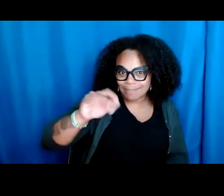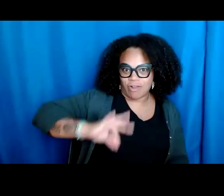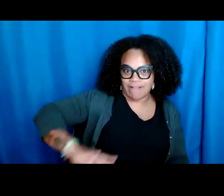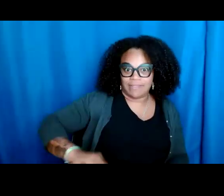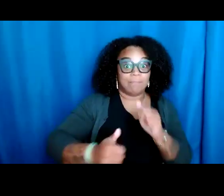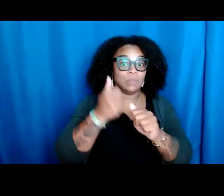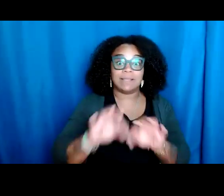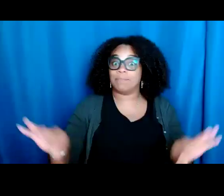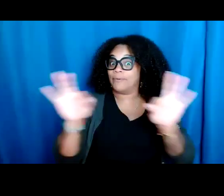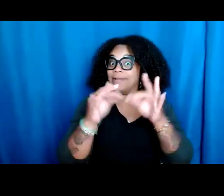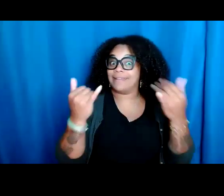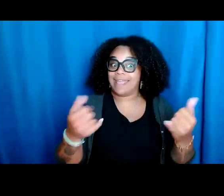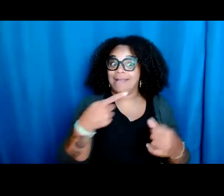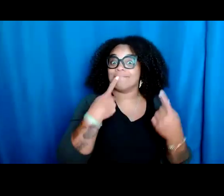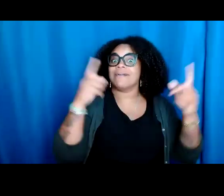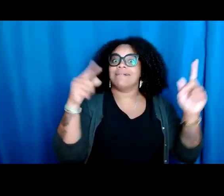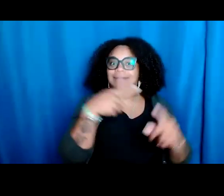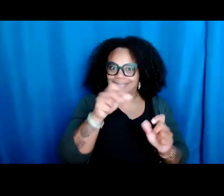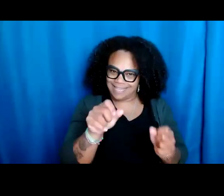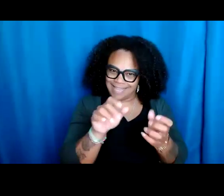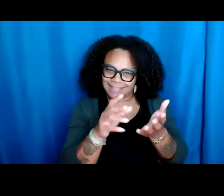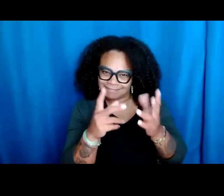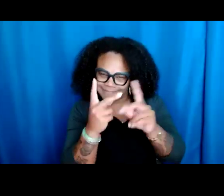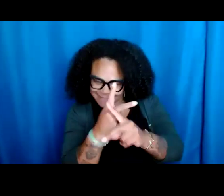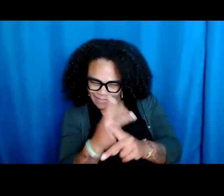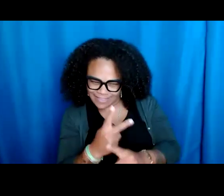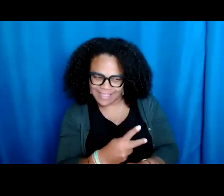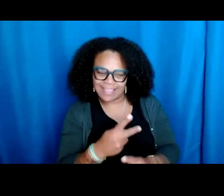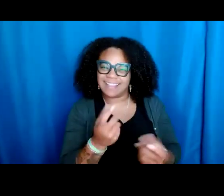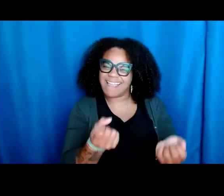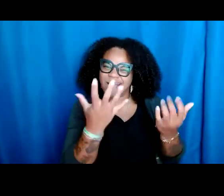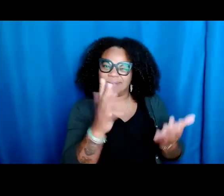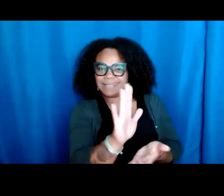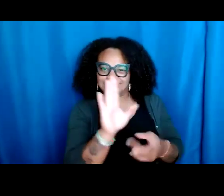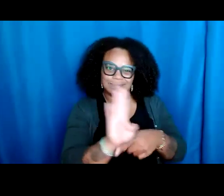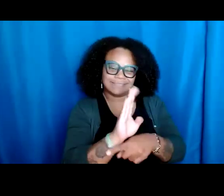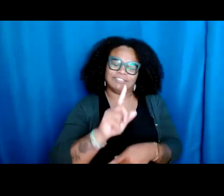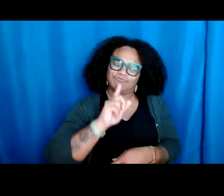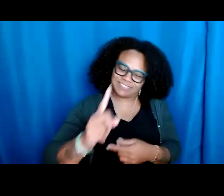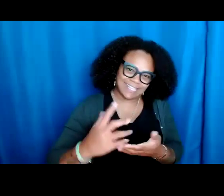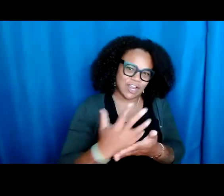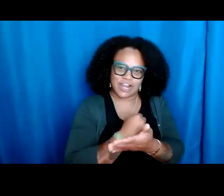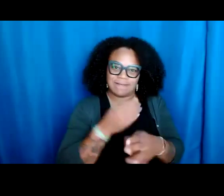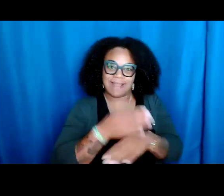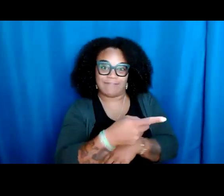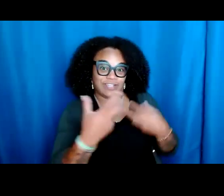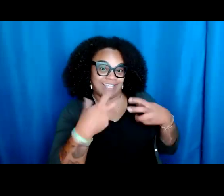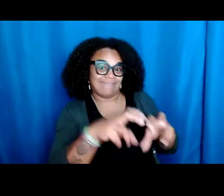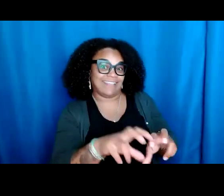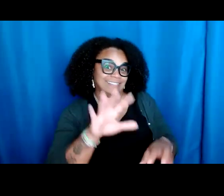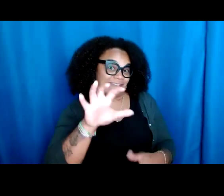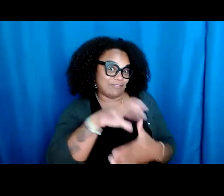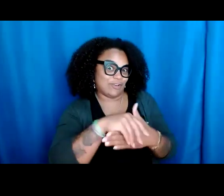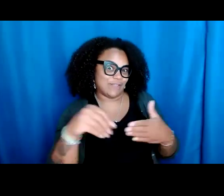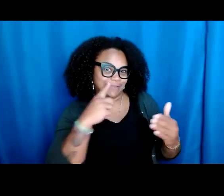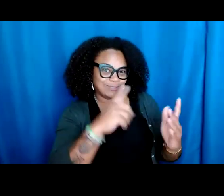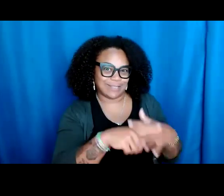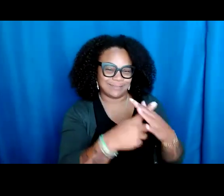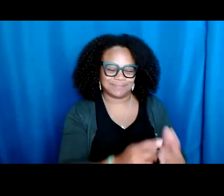he can now calculate what his business really earned with that investment of $500.